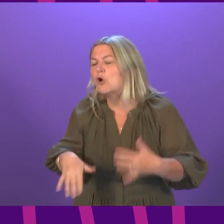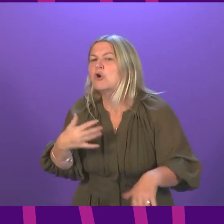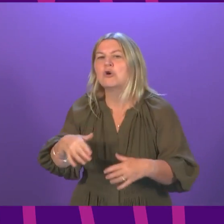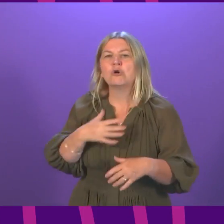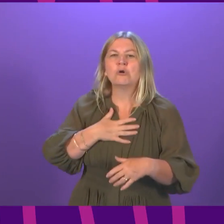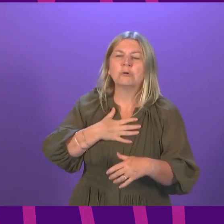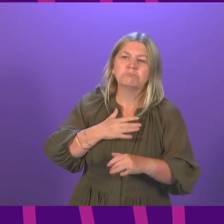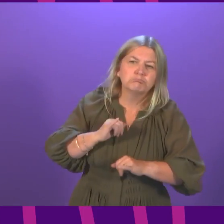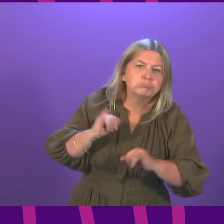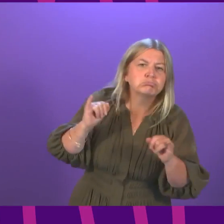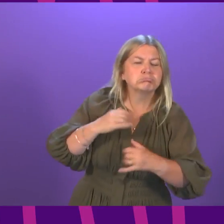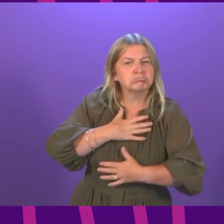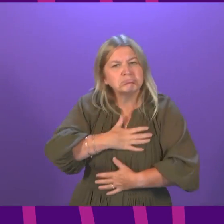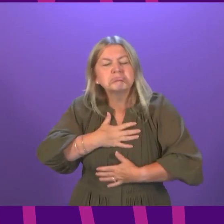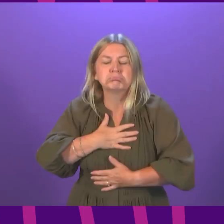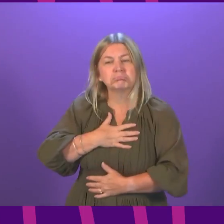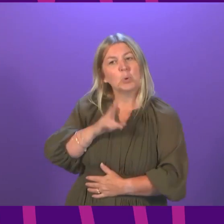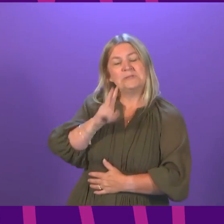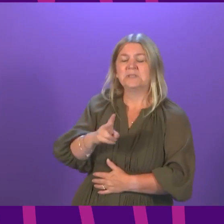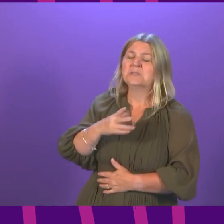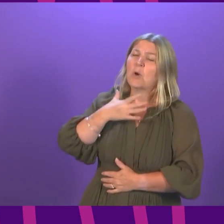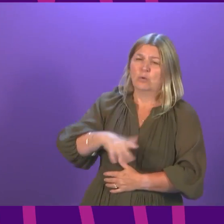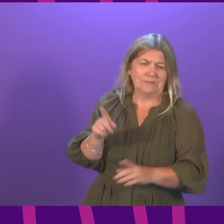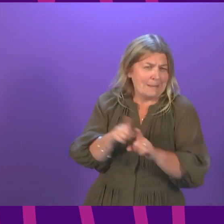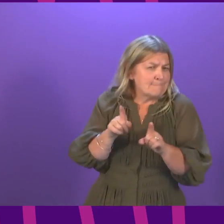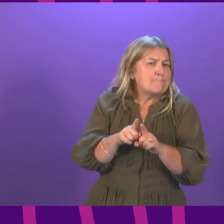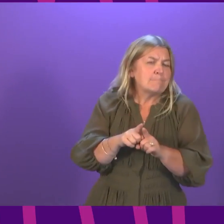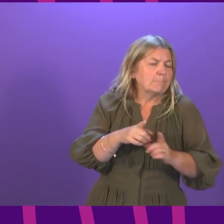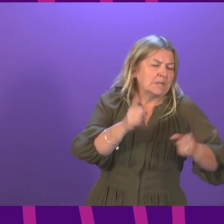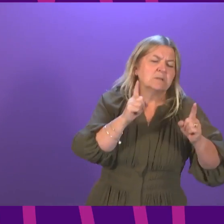also like to send my condolences to those who have been affected.